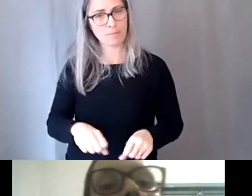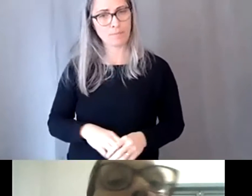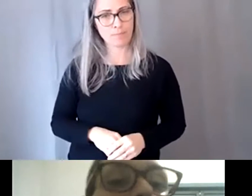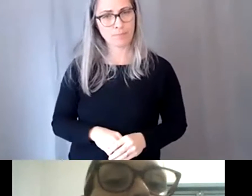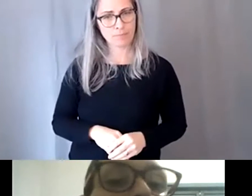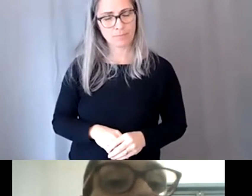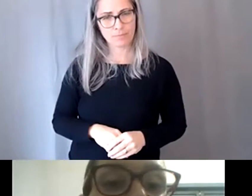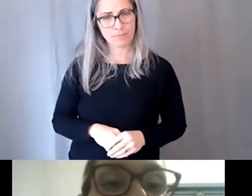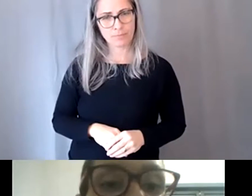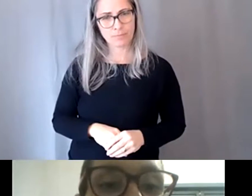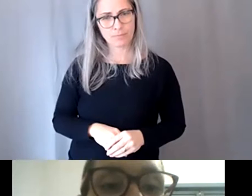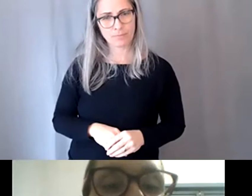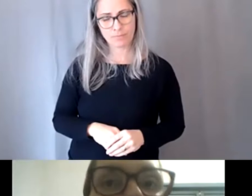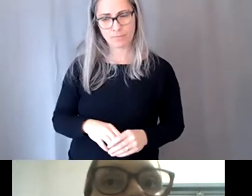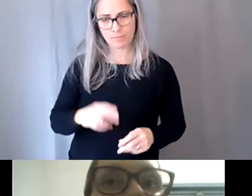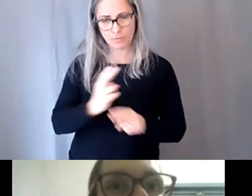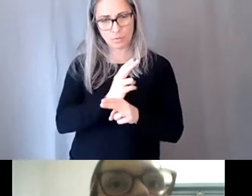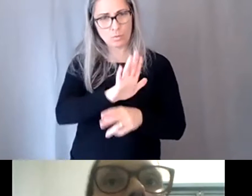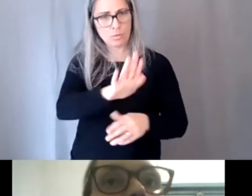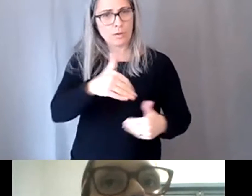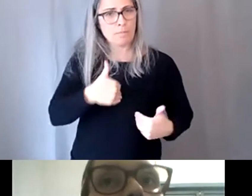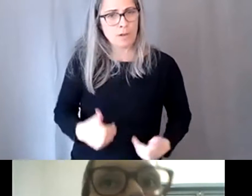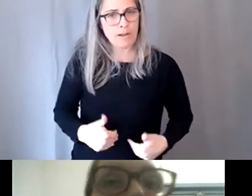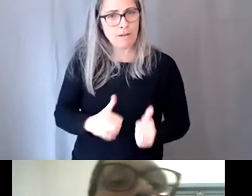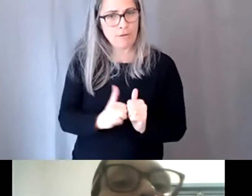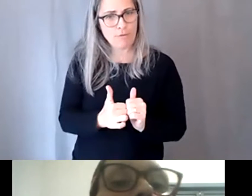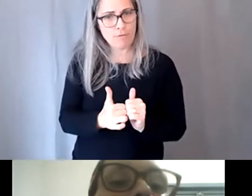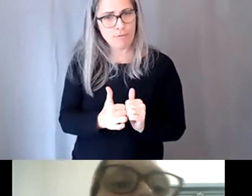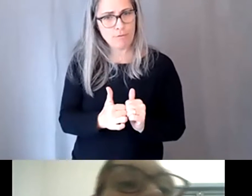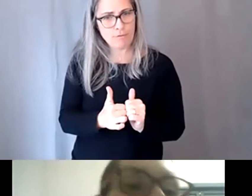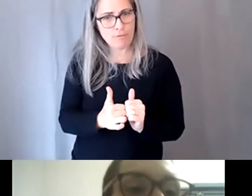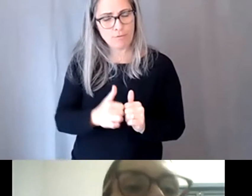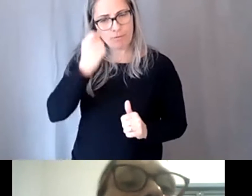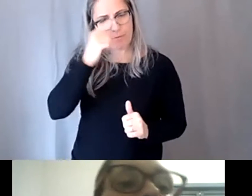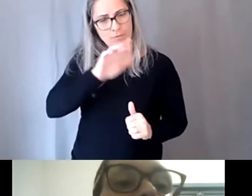cope with the body that won't be healed as the classical